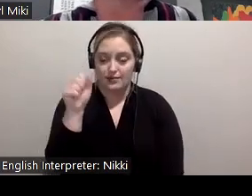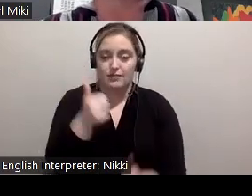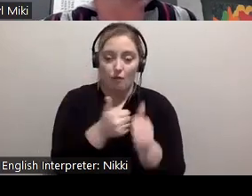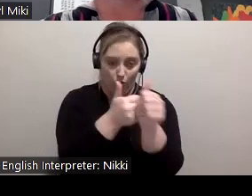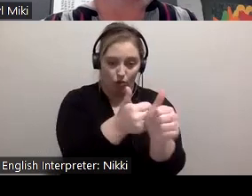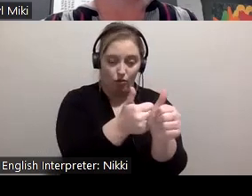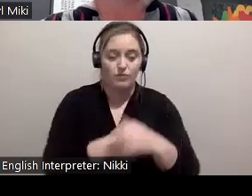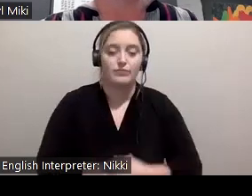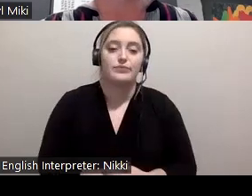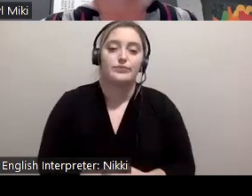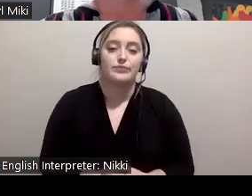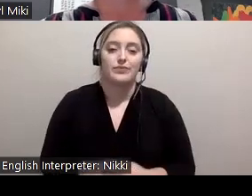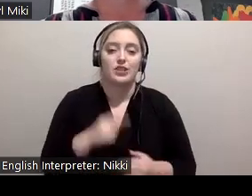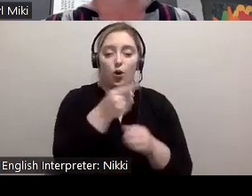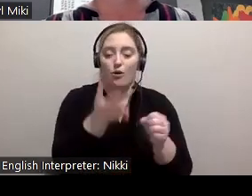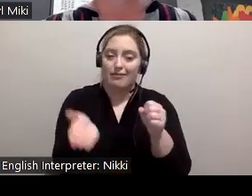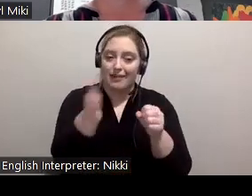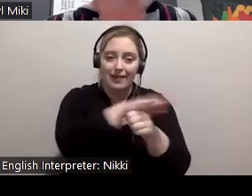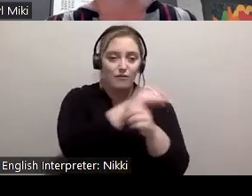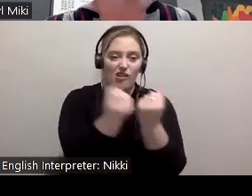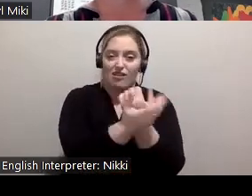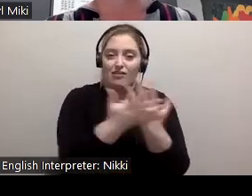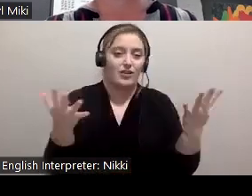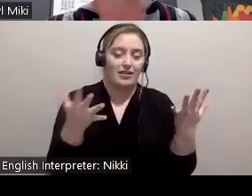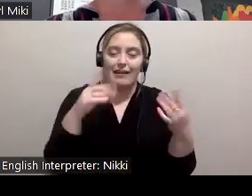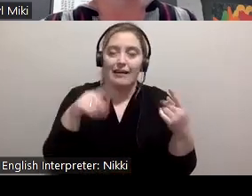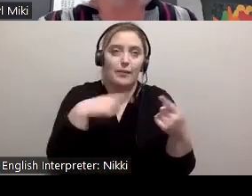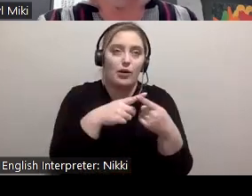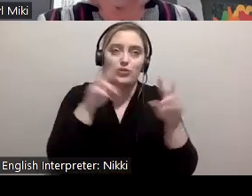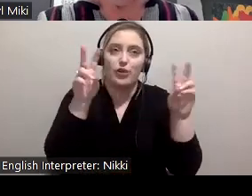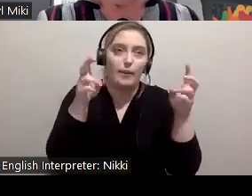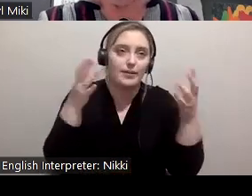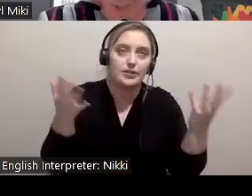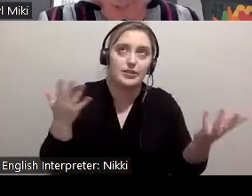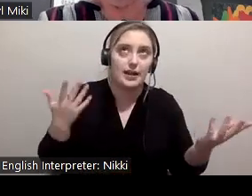guidelines cover all kinds of things about you know how to